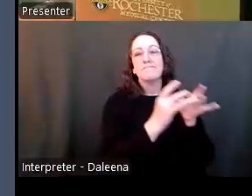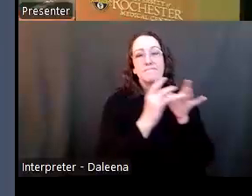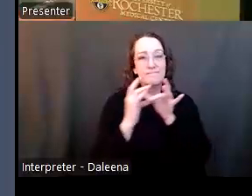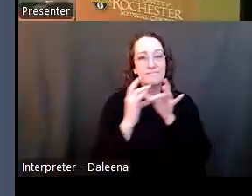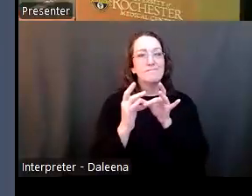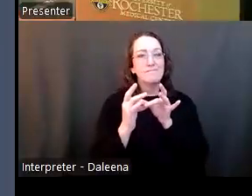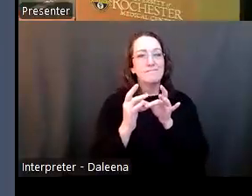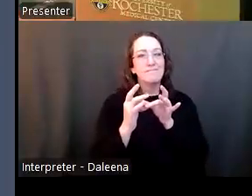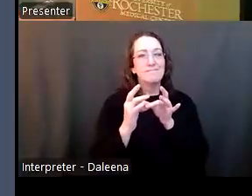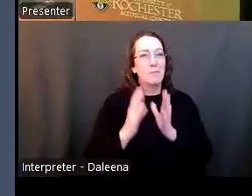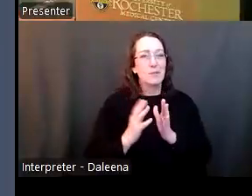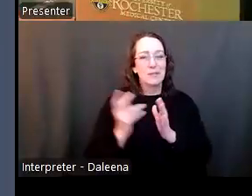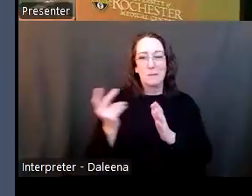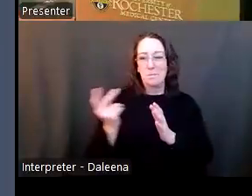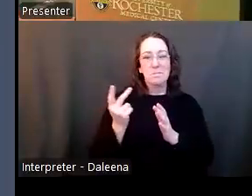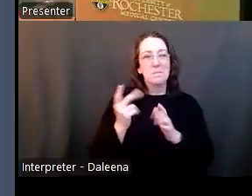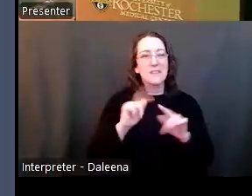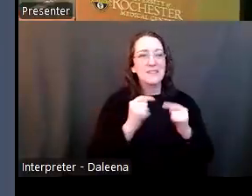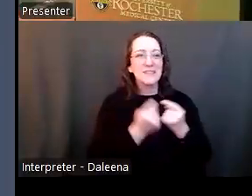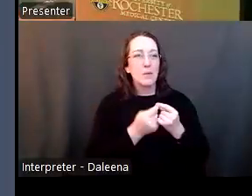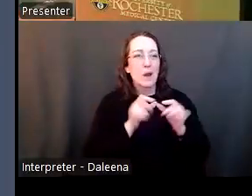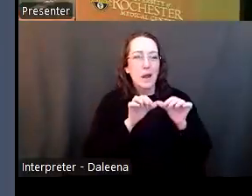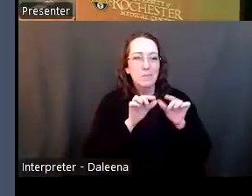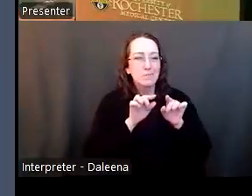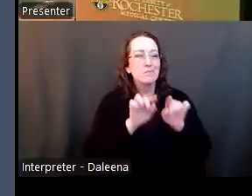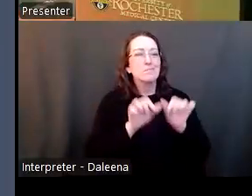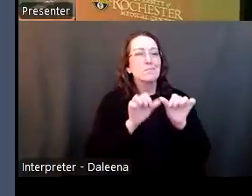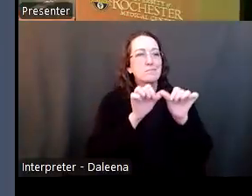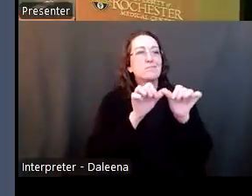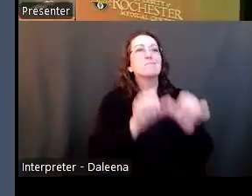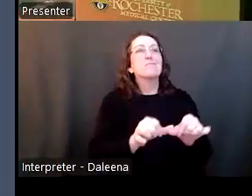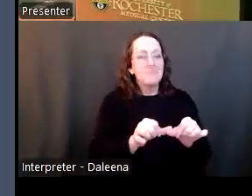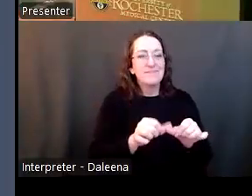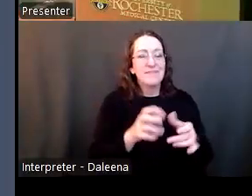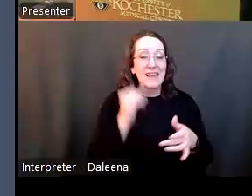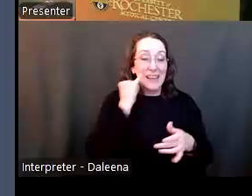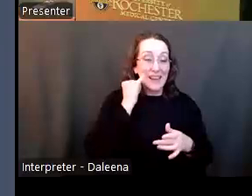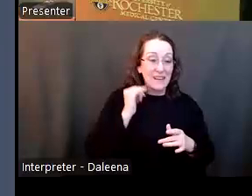on the team and we can be the continuity because a lot of times when you have attendings or other